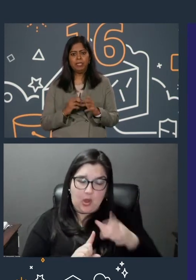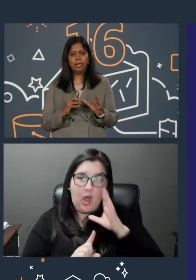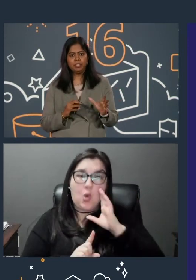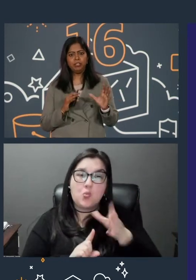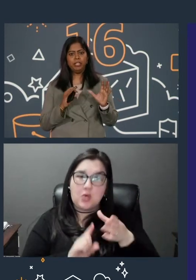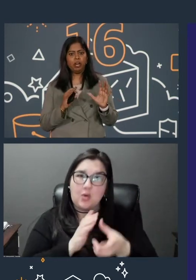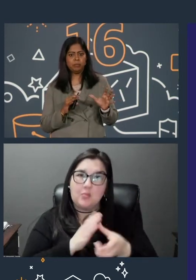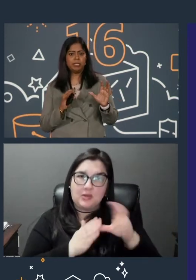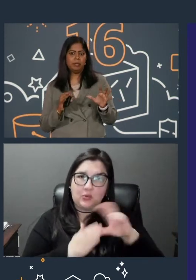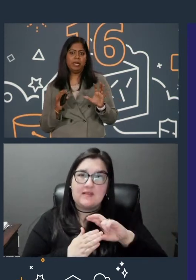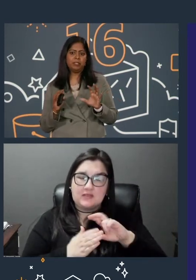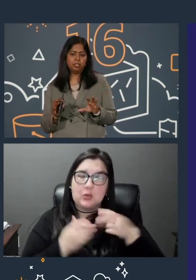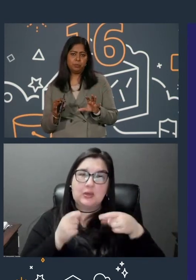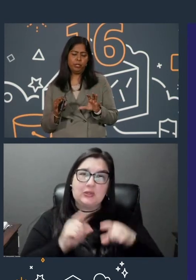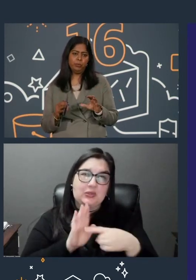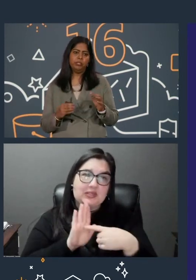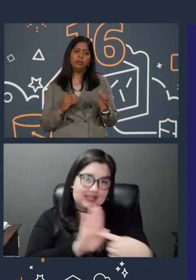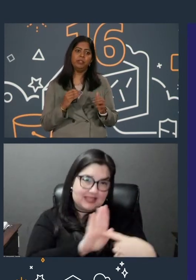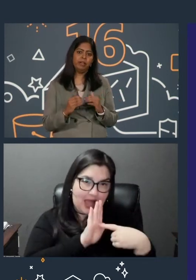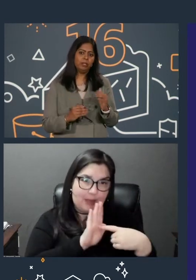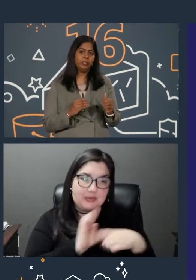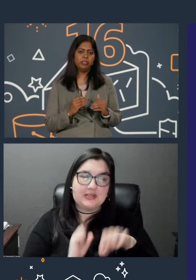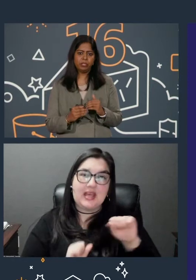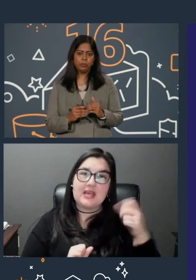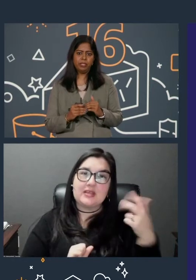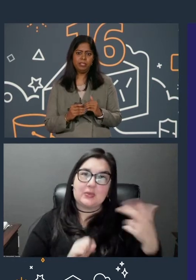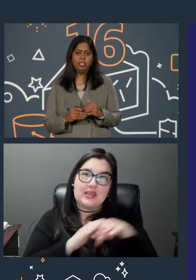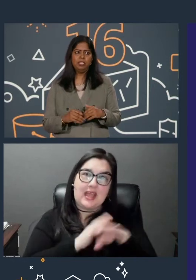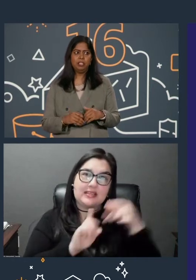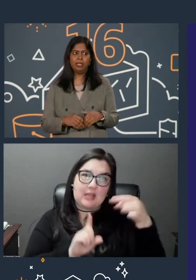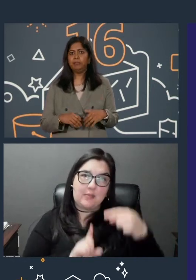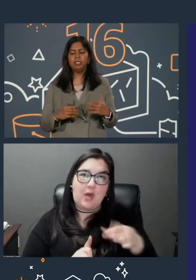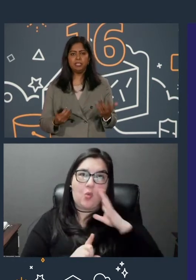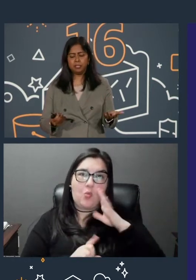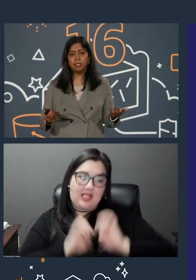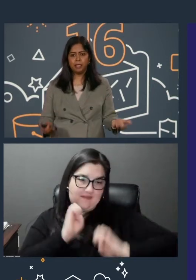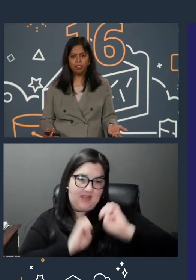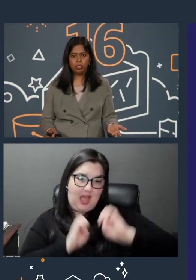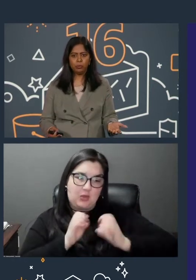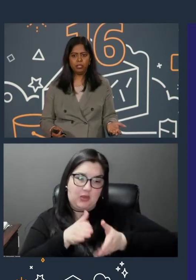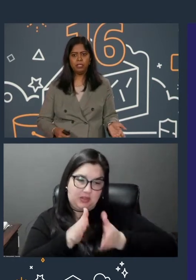The S3 Object Lambda access point will now evaluate the request. And if it sees it's a GET request,